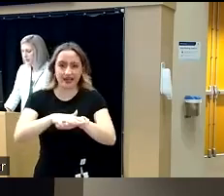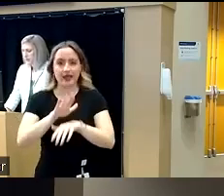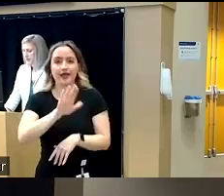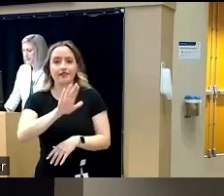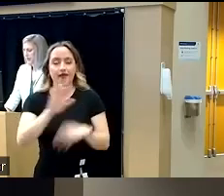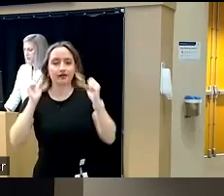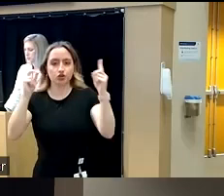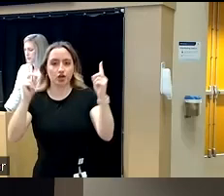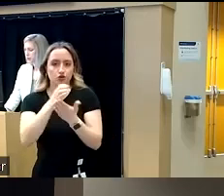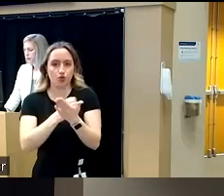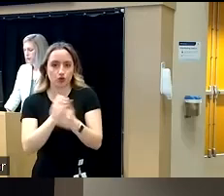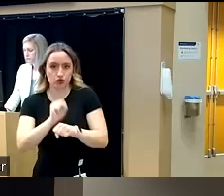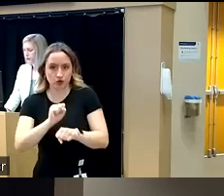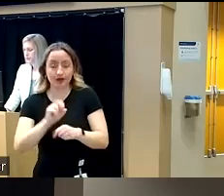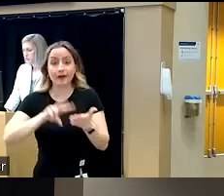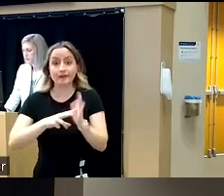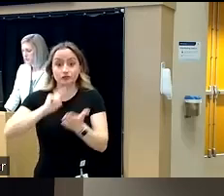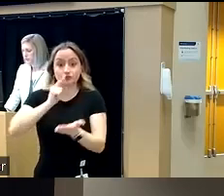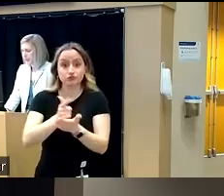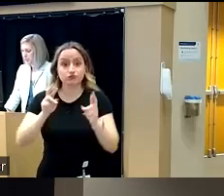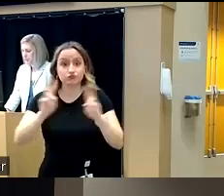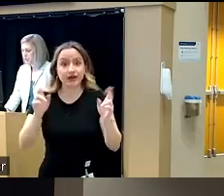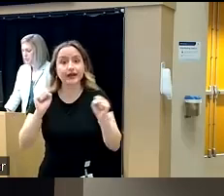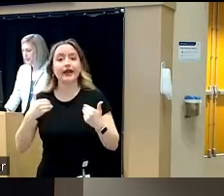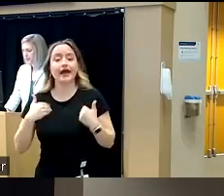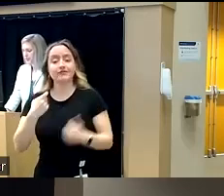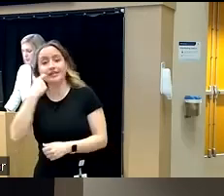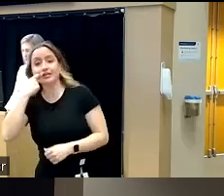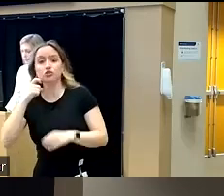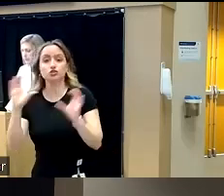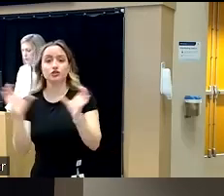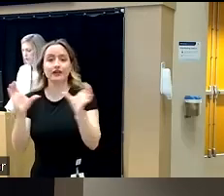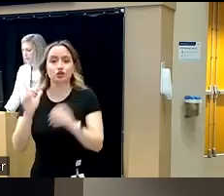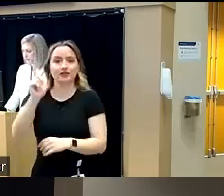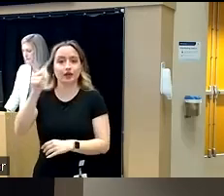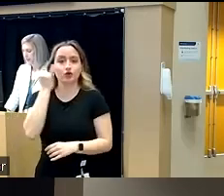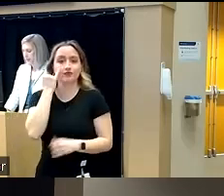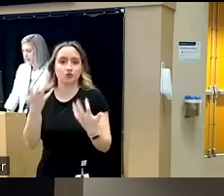making them eligible to go further with addiction certifications should they should that prove a fit